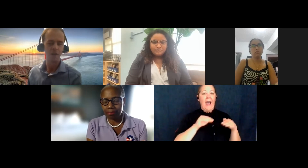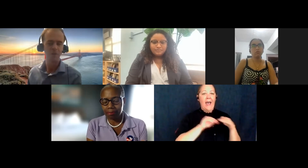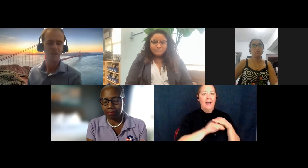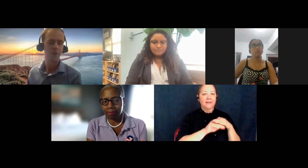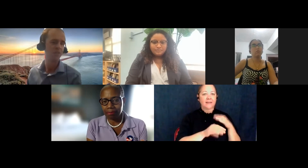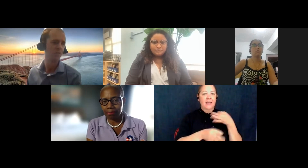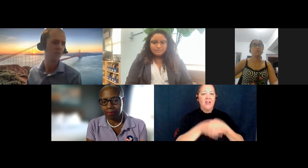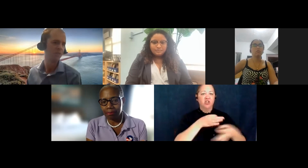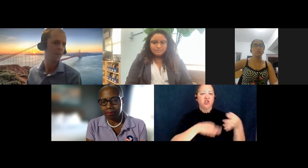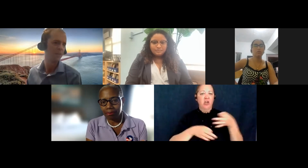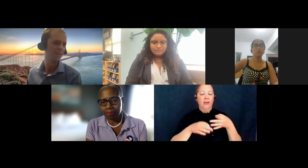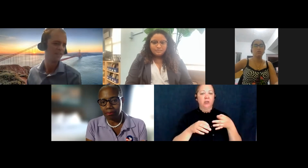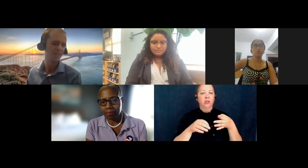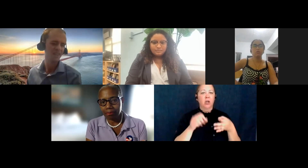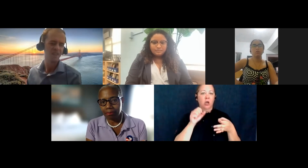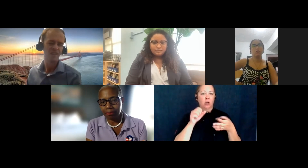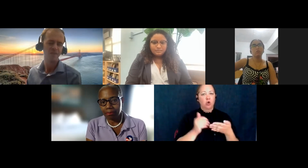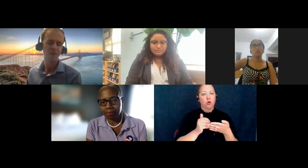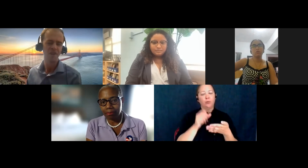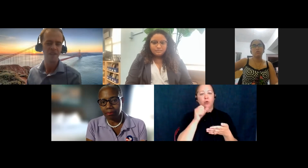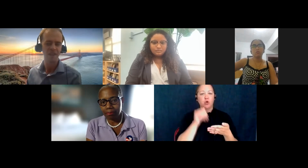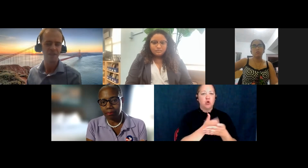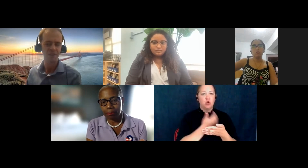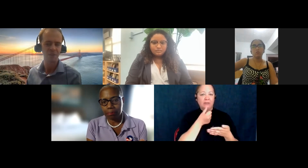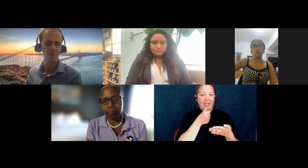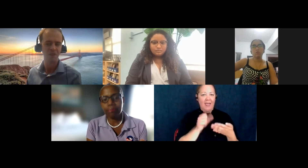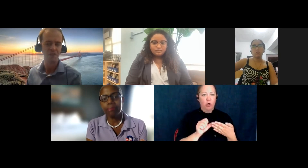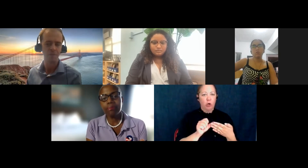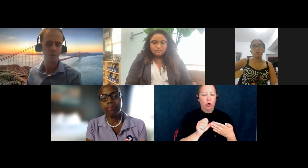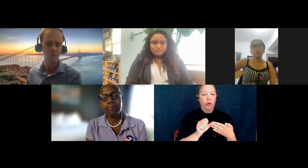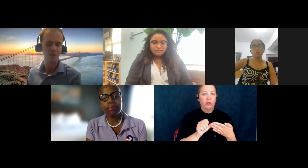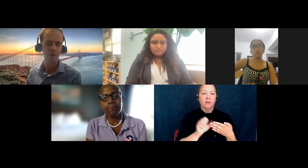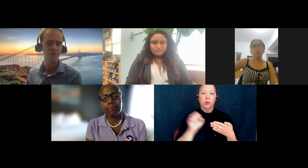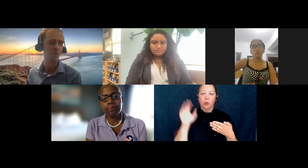when the AWAY Journal goes public. My colleague Ashley is working on a Diversity AWAY Journal